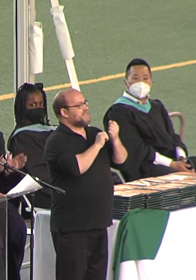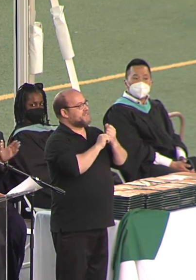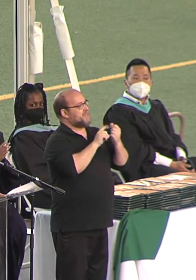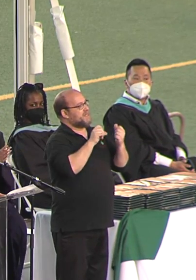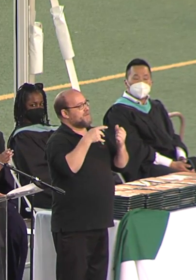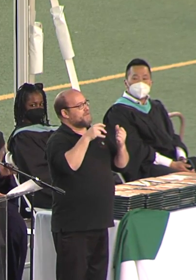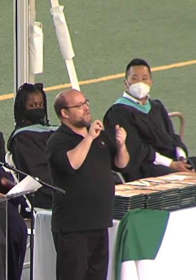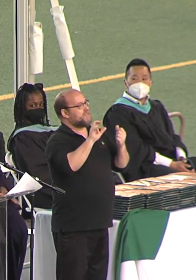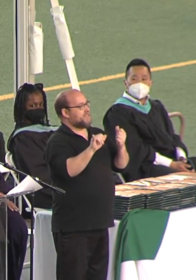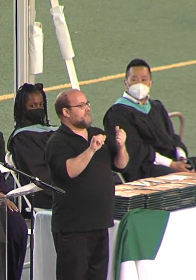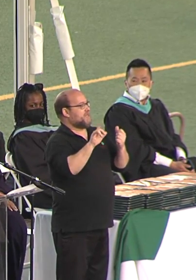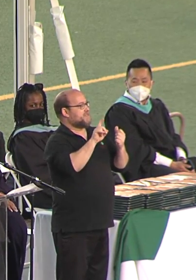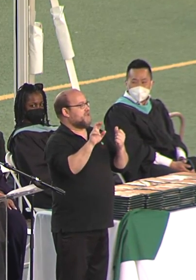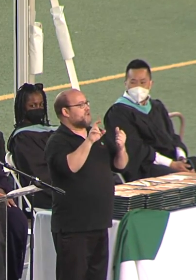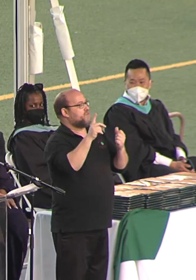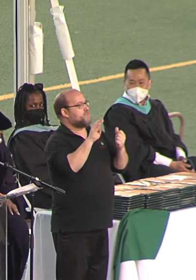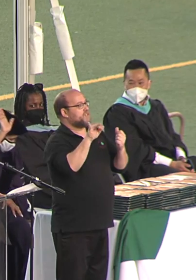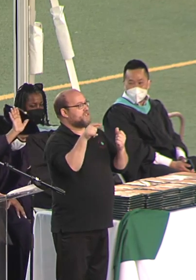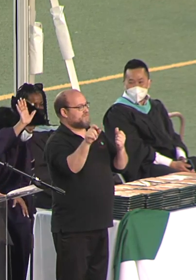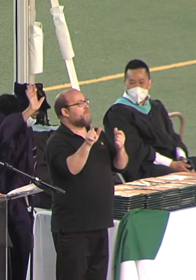Pritchett who is also an alumni of Franklin.